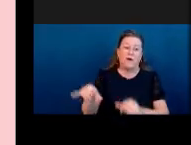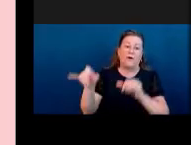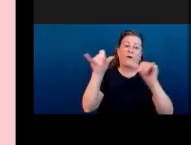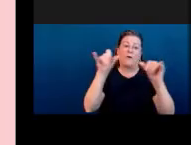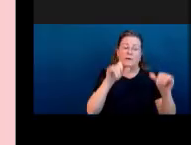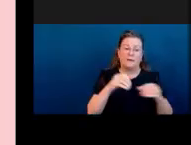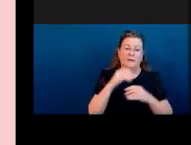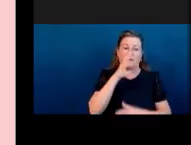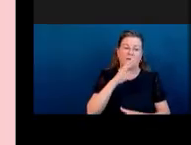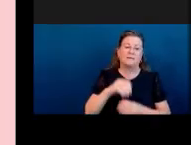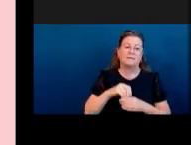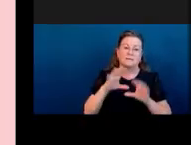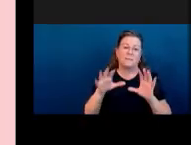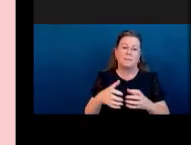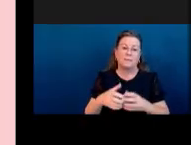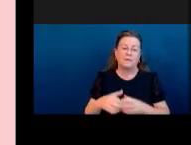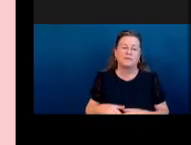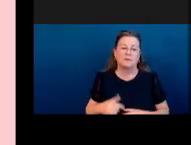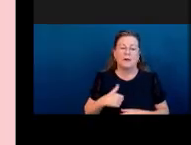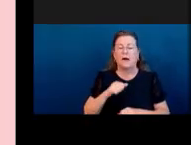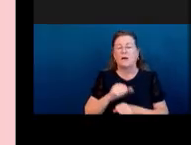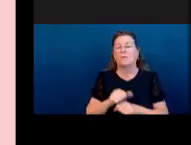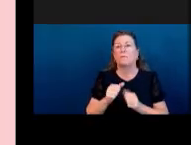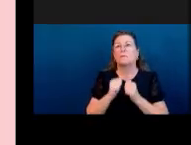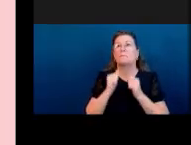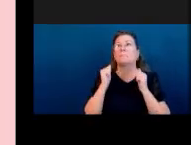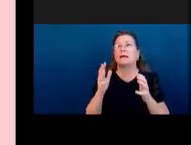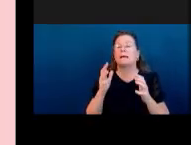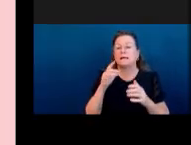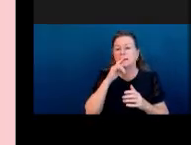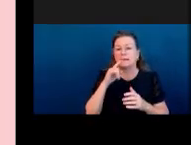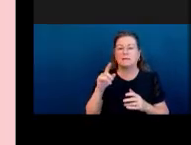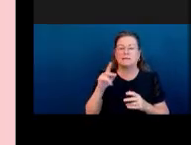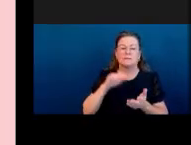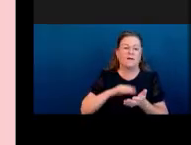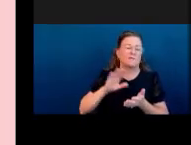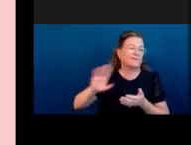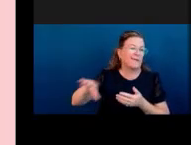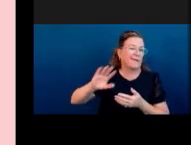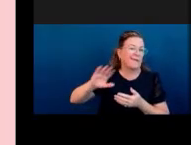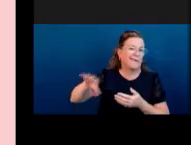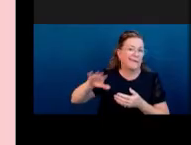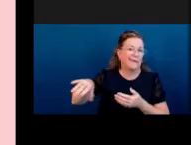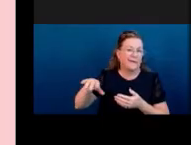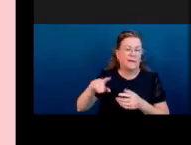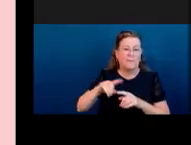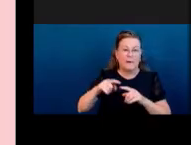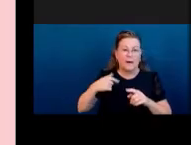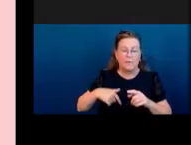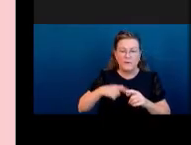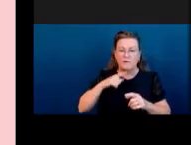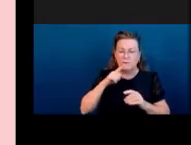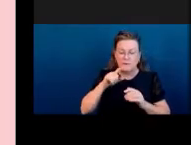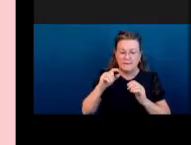so many kids, where they've gotten dismissed so often, and then when you we dig a little deeper, there is this underlying